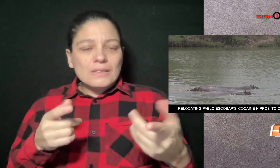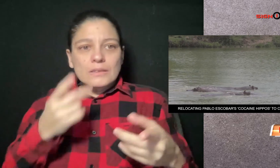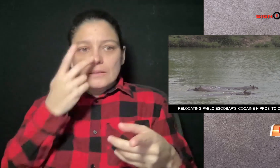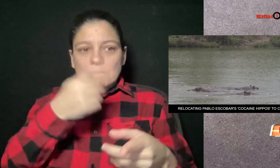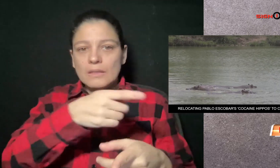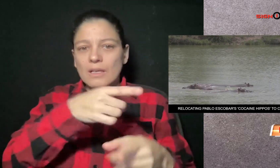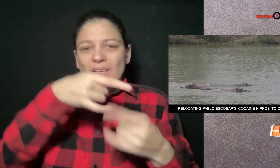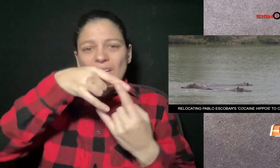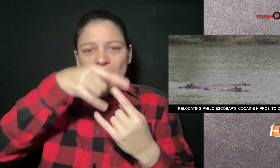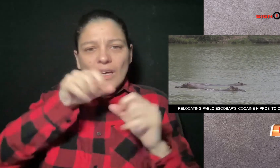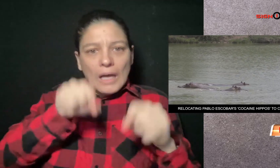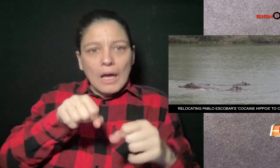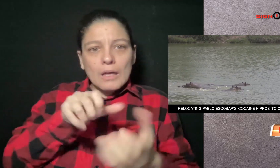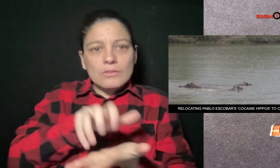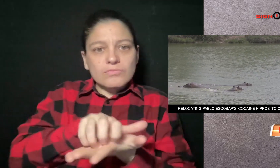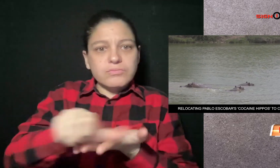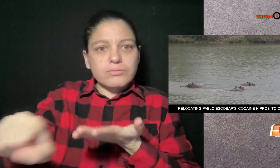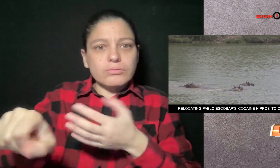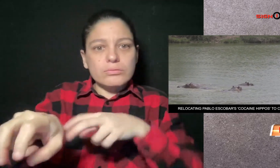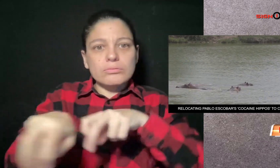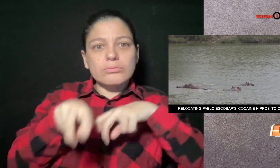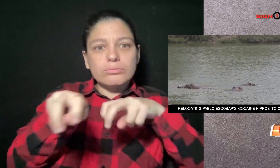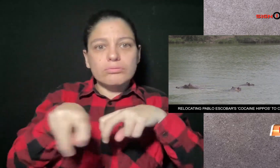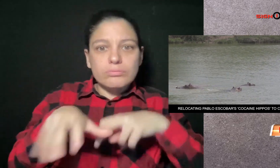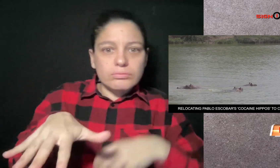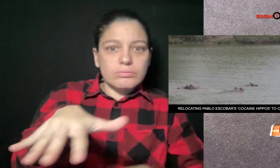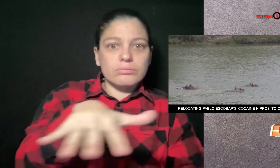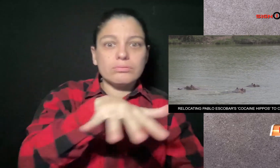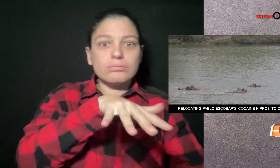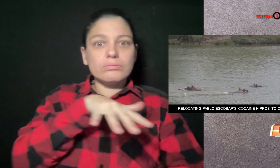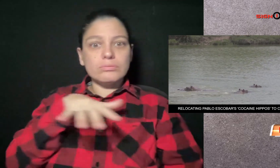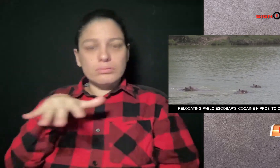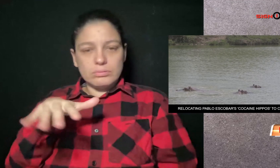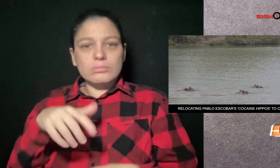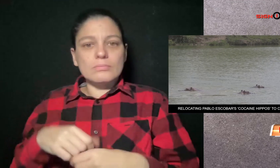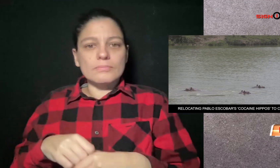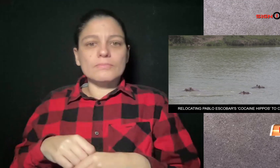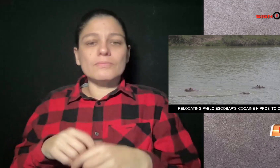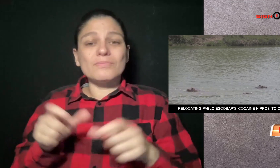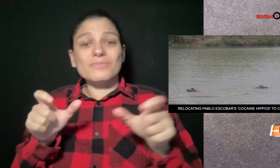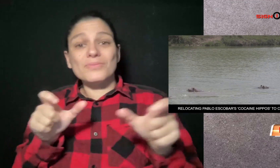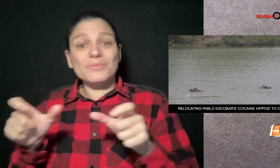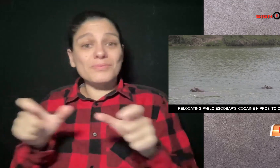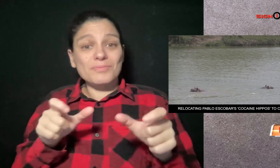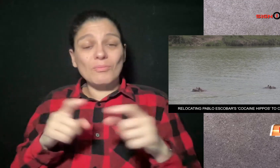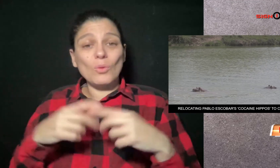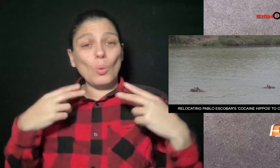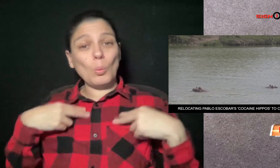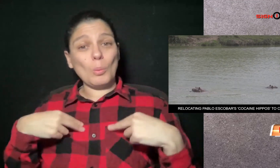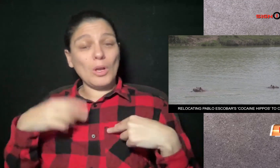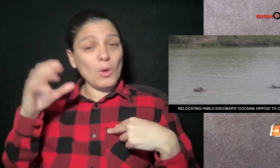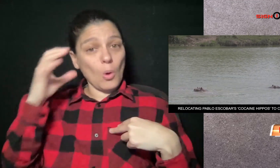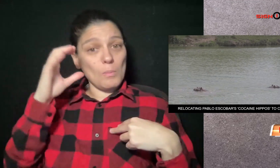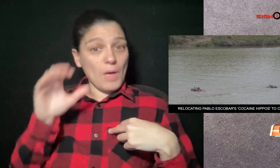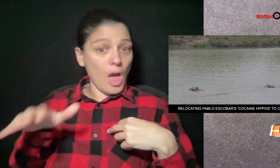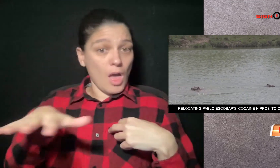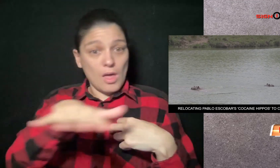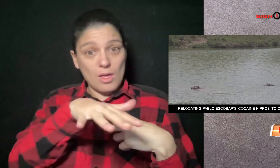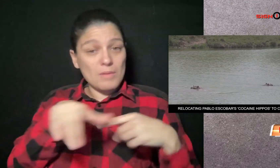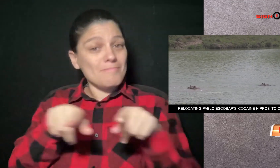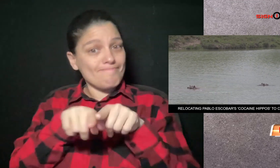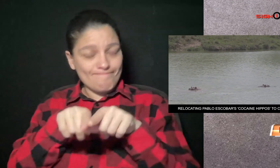and they are starting to threaten agriculture and human safety in Columbia Colombian officials